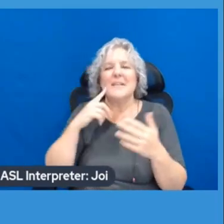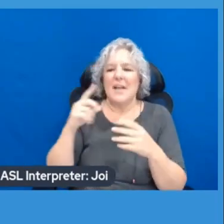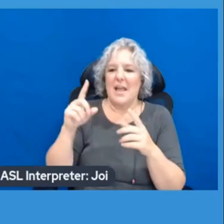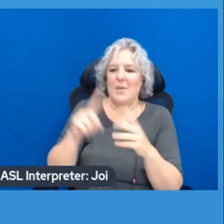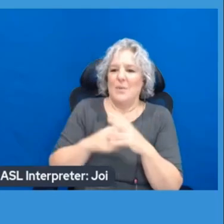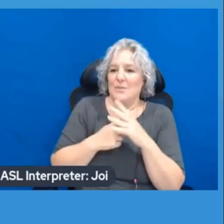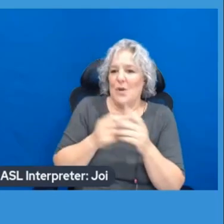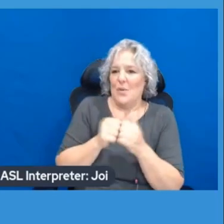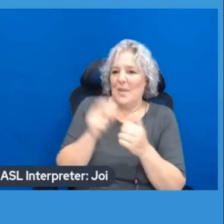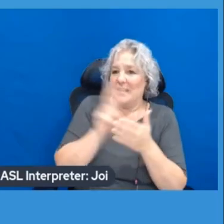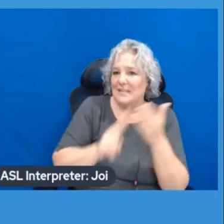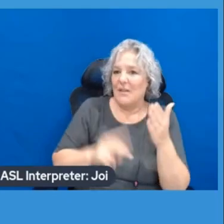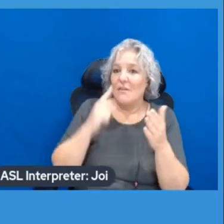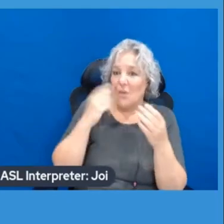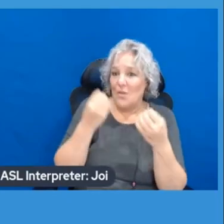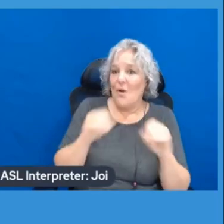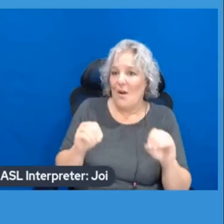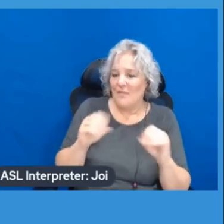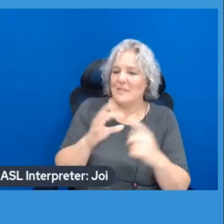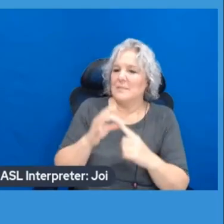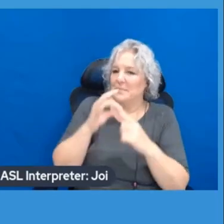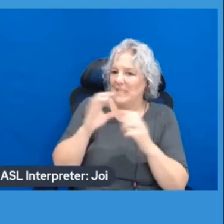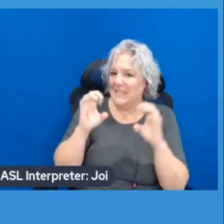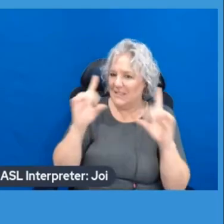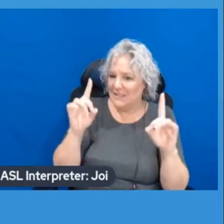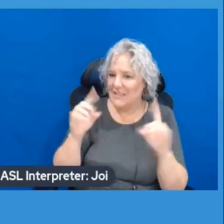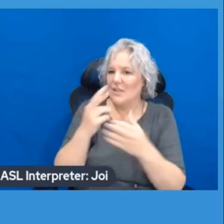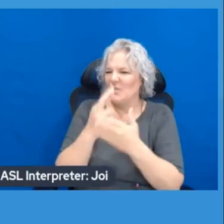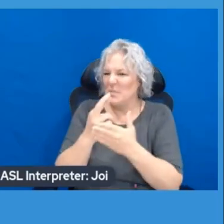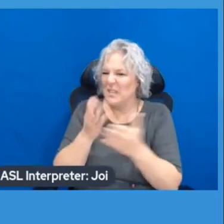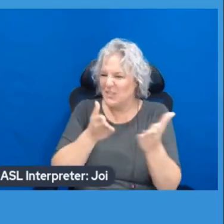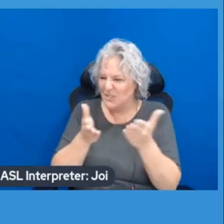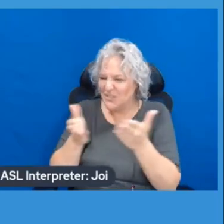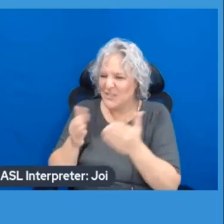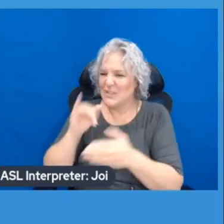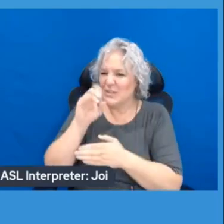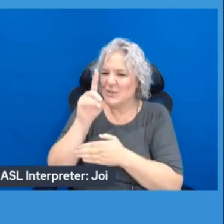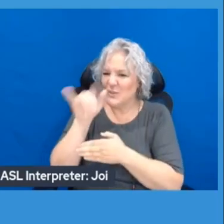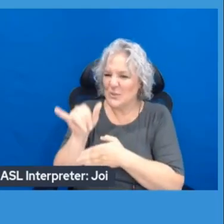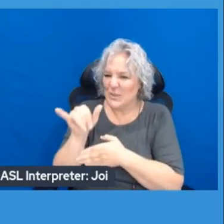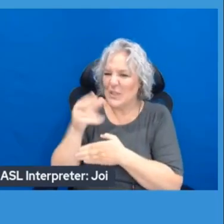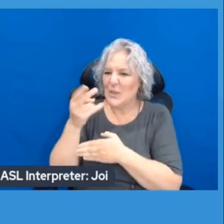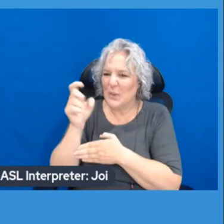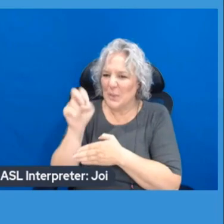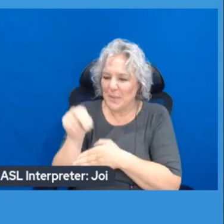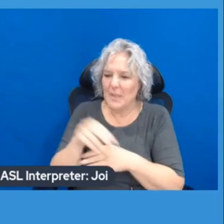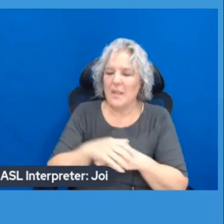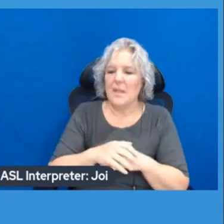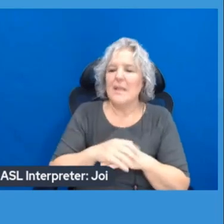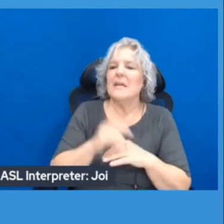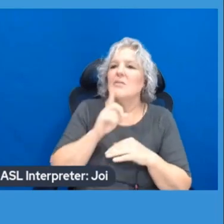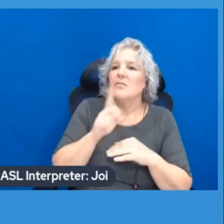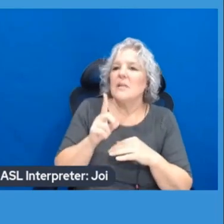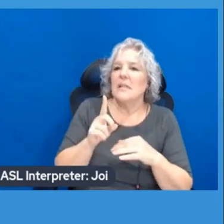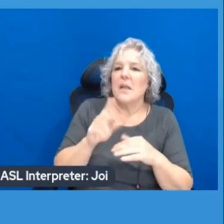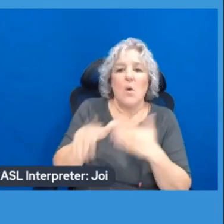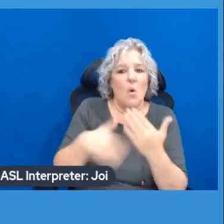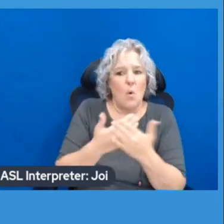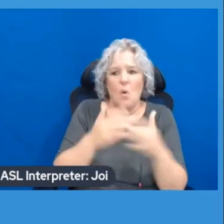Office of Special Education and Rehabilitative Services, Judy Heumann. All of our sessions are being recorded, so you can catch up